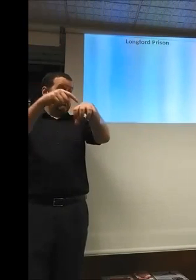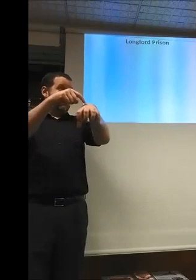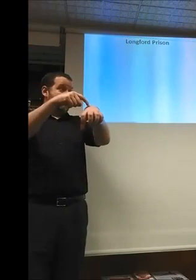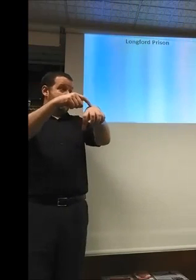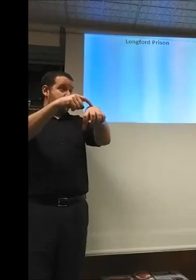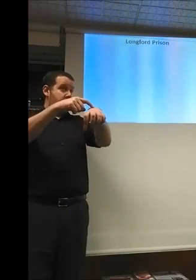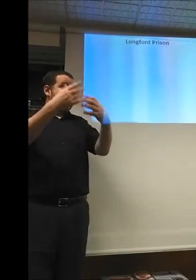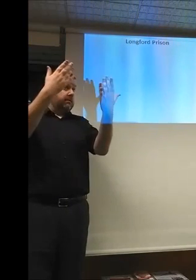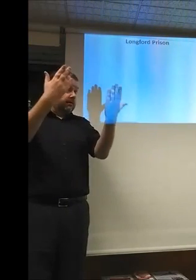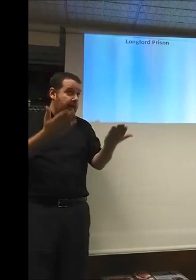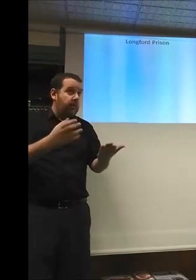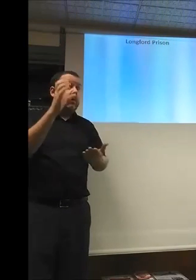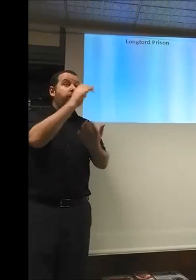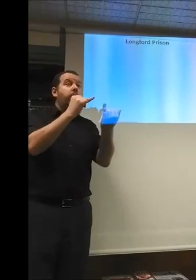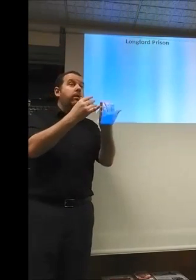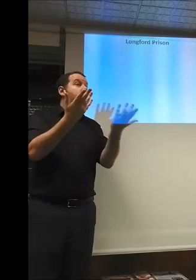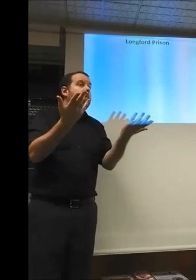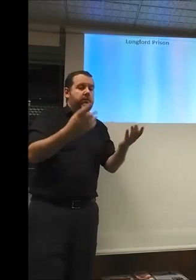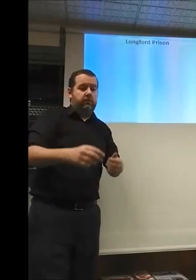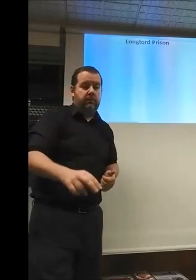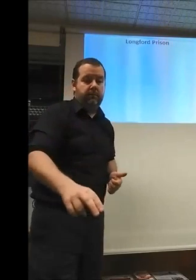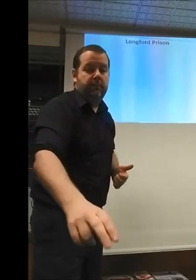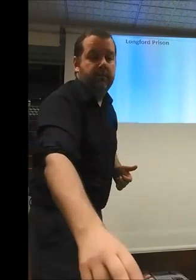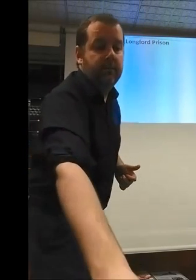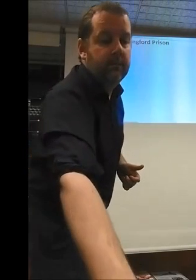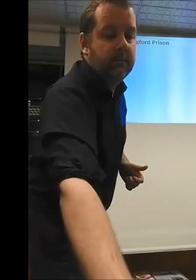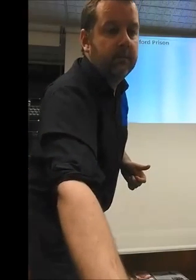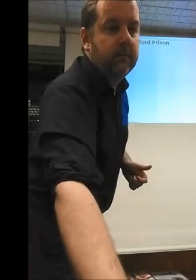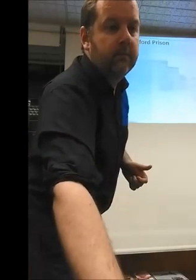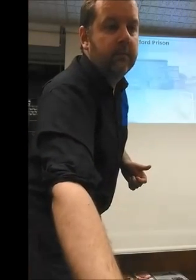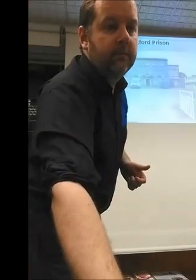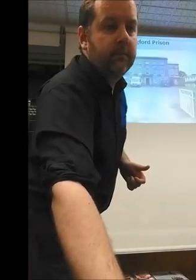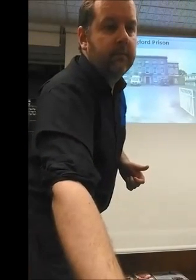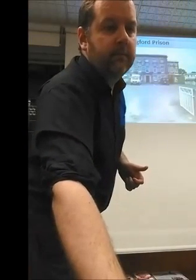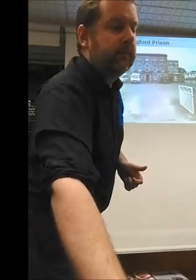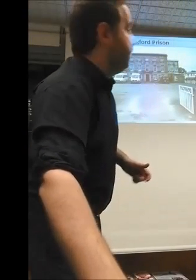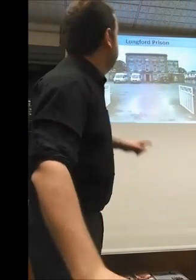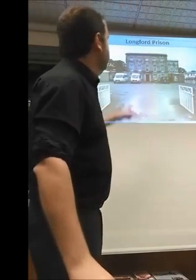the front is still there today.